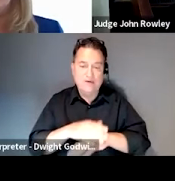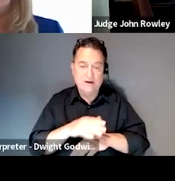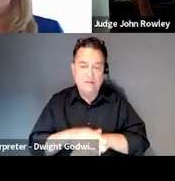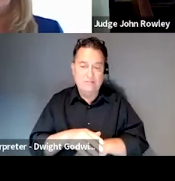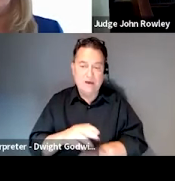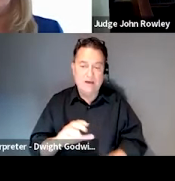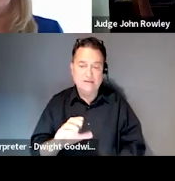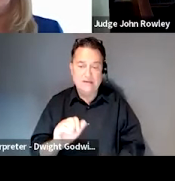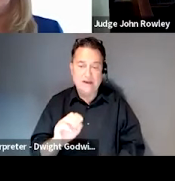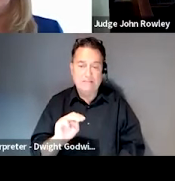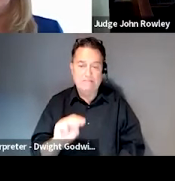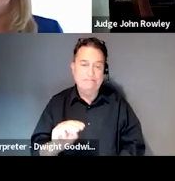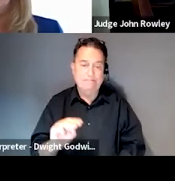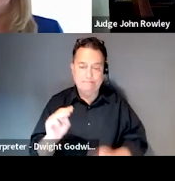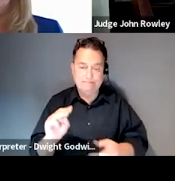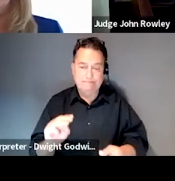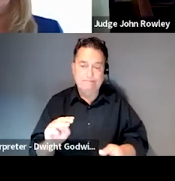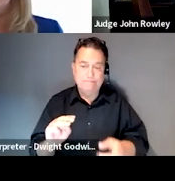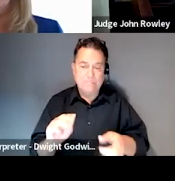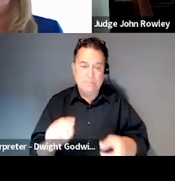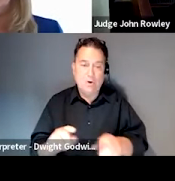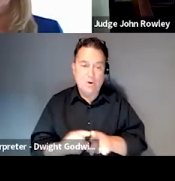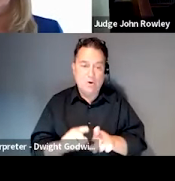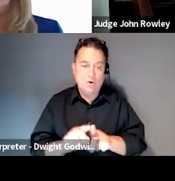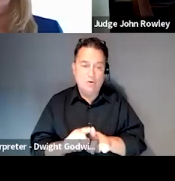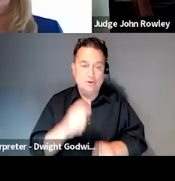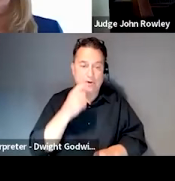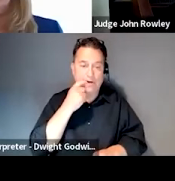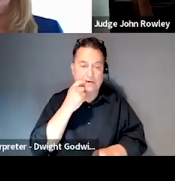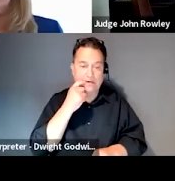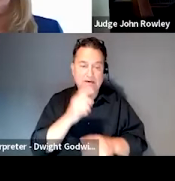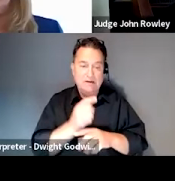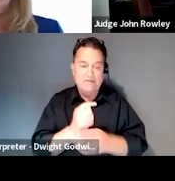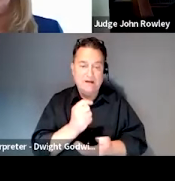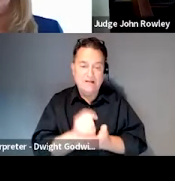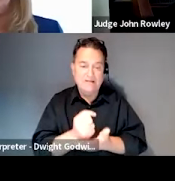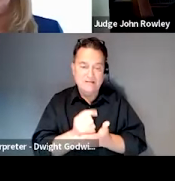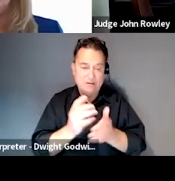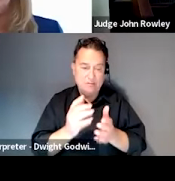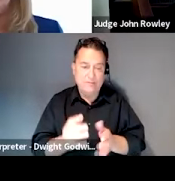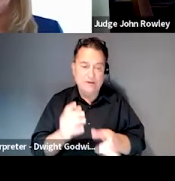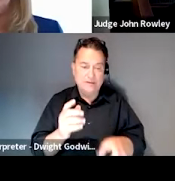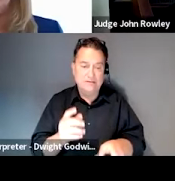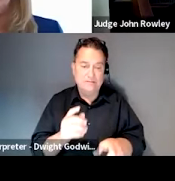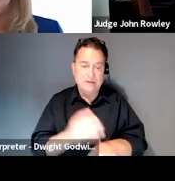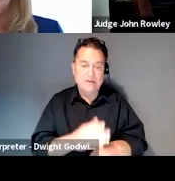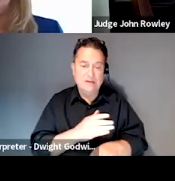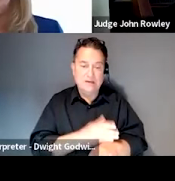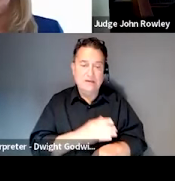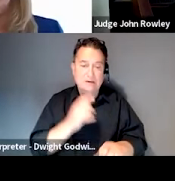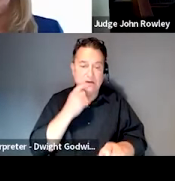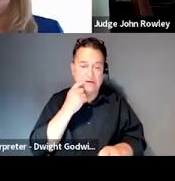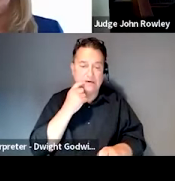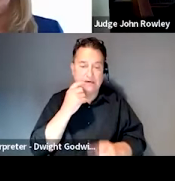She's a certified Addictive Disorder Counselor by the Brennan Institute's College for the Advanced Study of Addictive Disorders